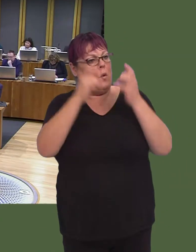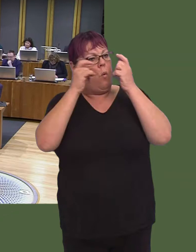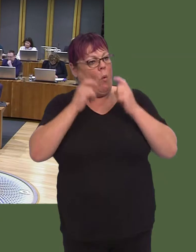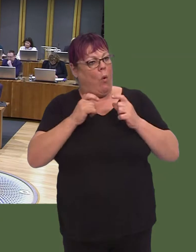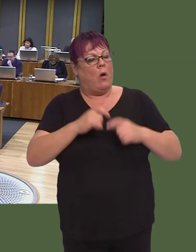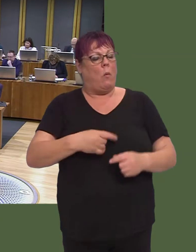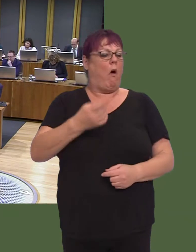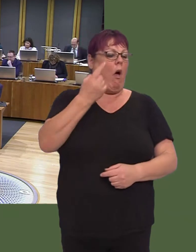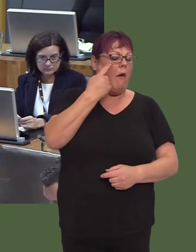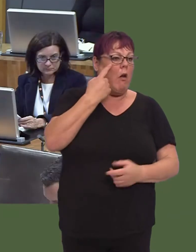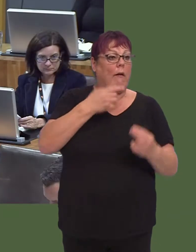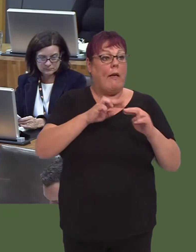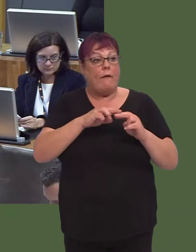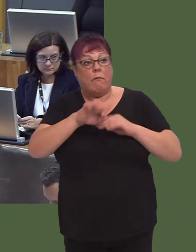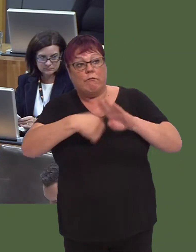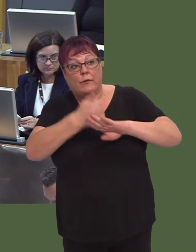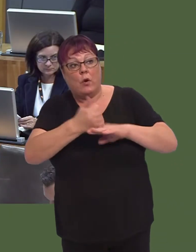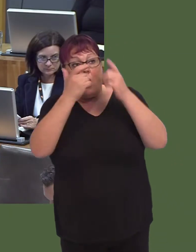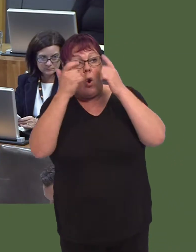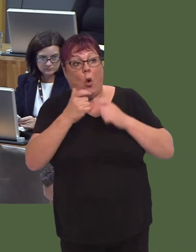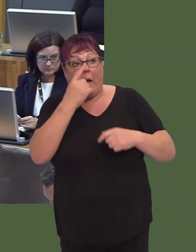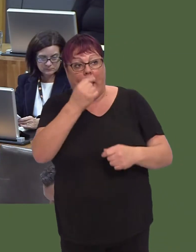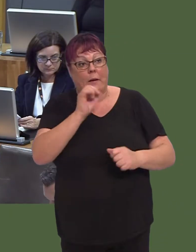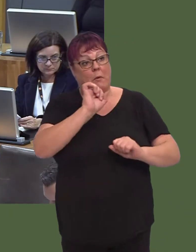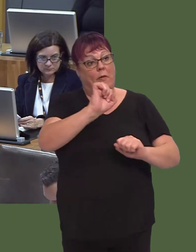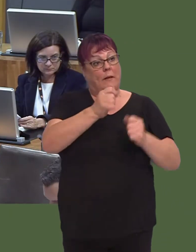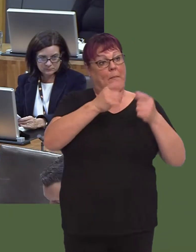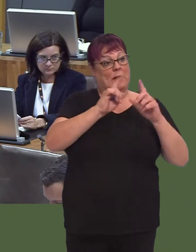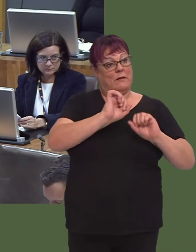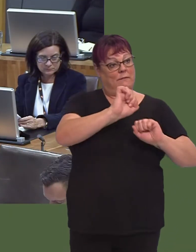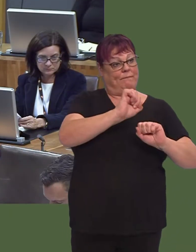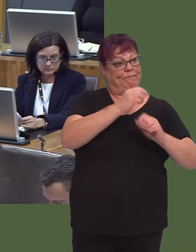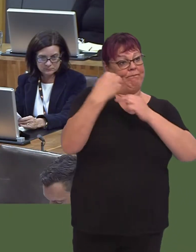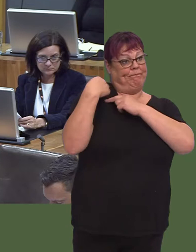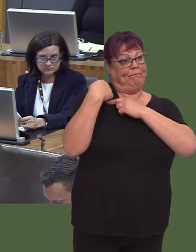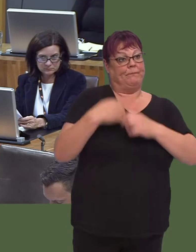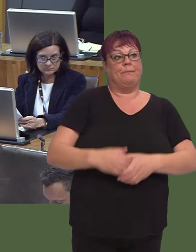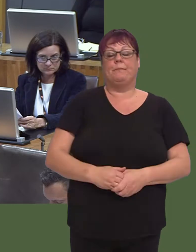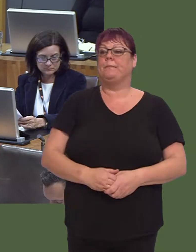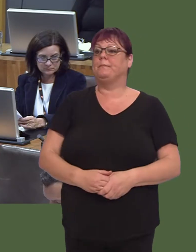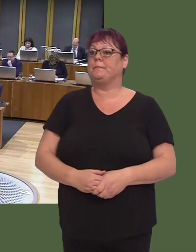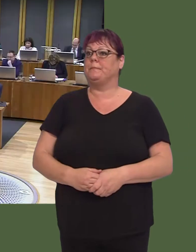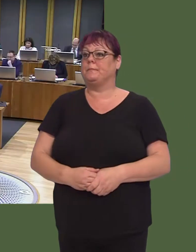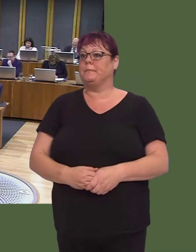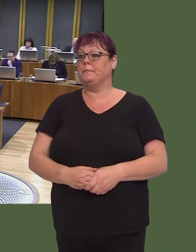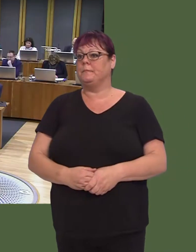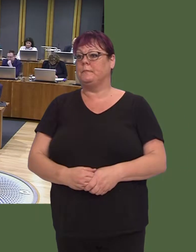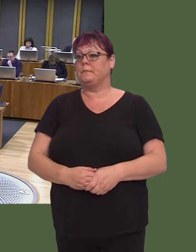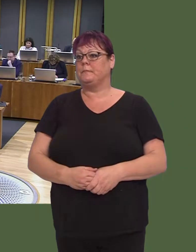seek to look favourably in terms of implementing that law. These are matters the Minister will deal with in due course.